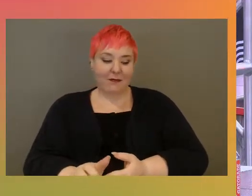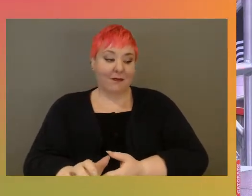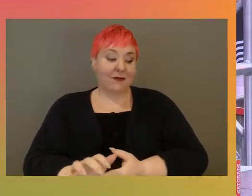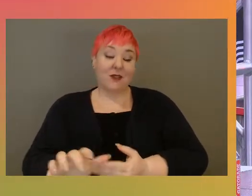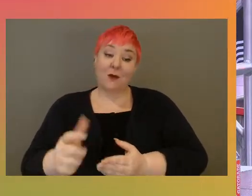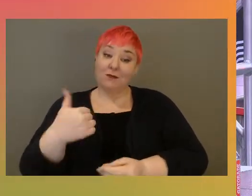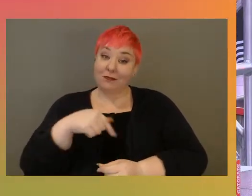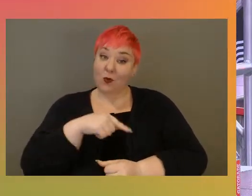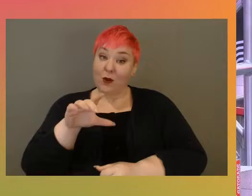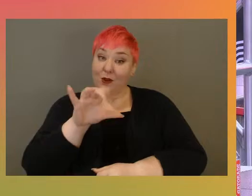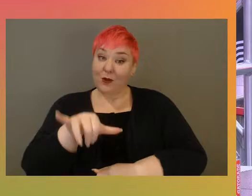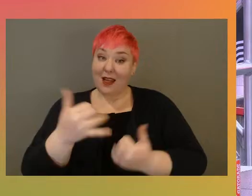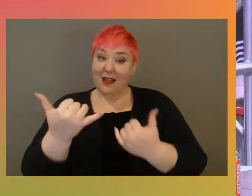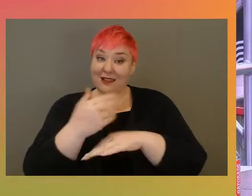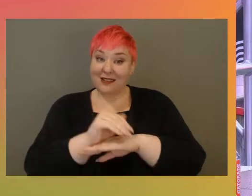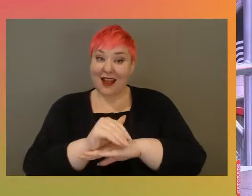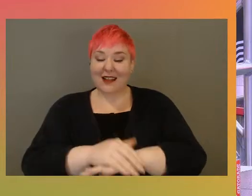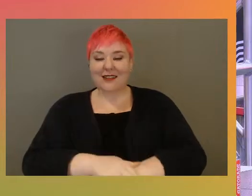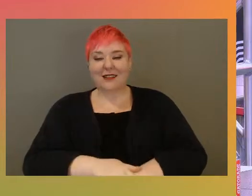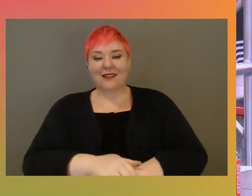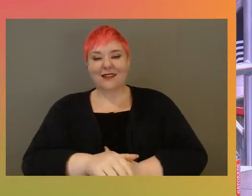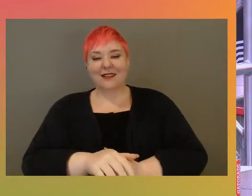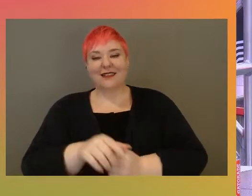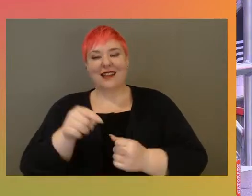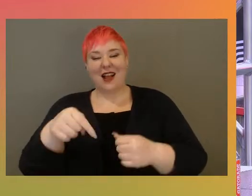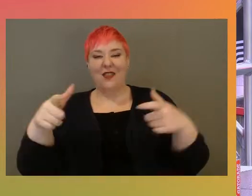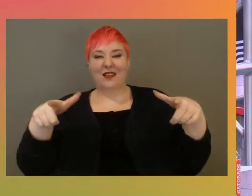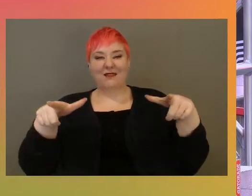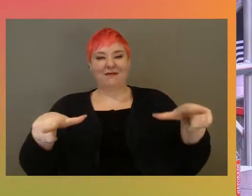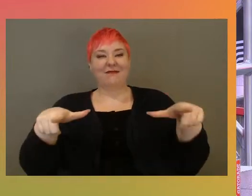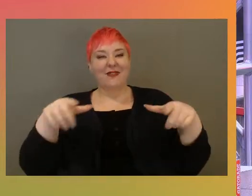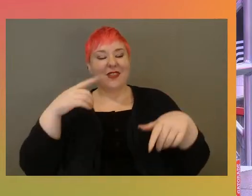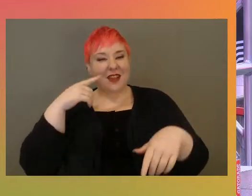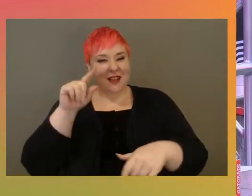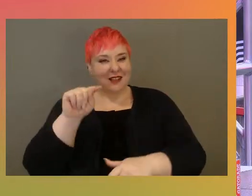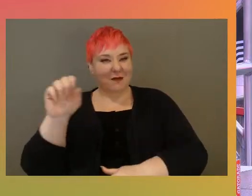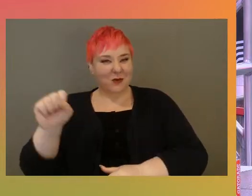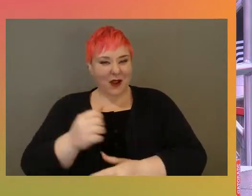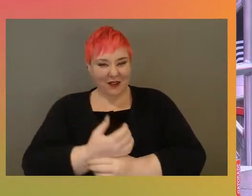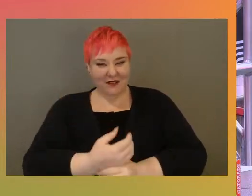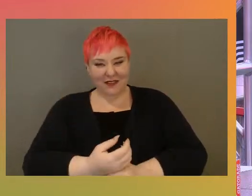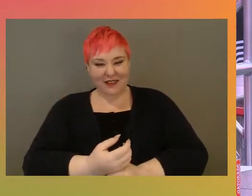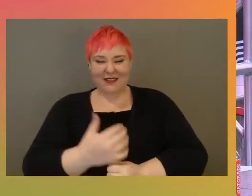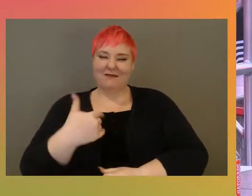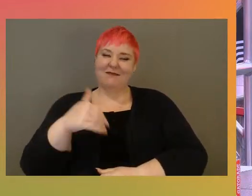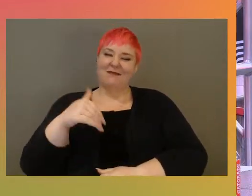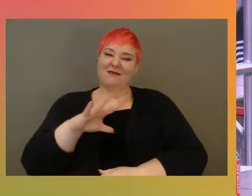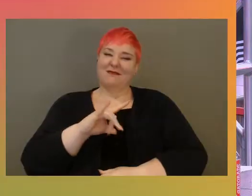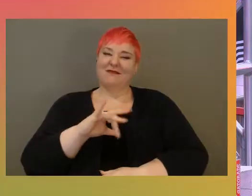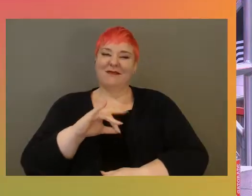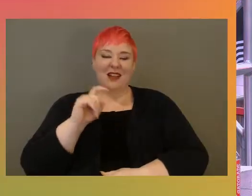TREATED WITH KINDNESS, WITH SUPPORT, WITH RESPECT. SO, WE ARE GOING TO DO THAT,